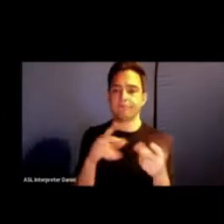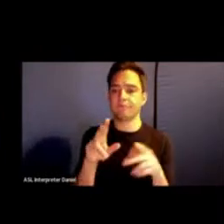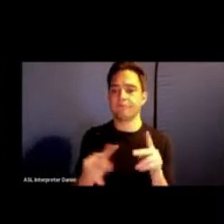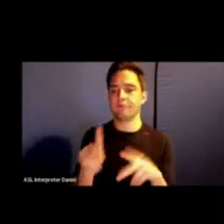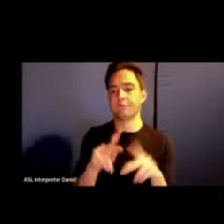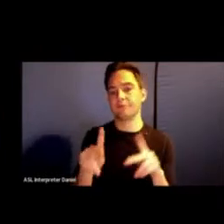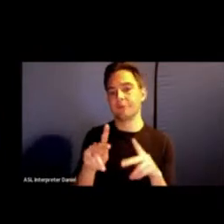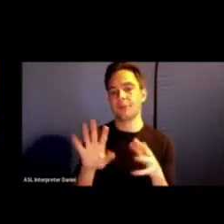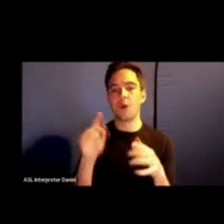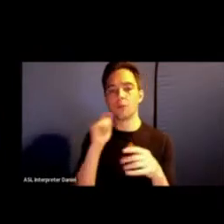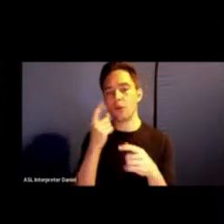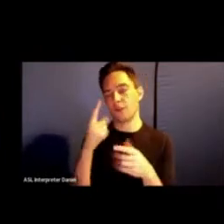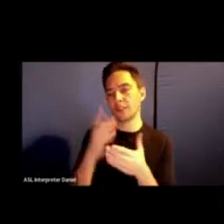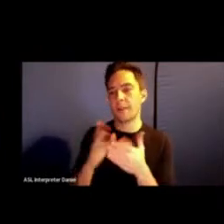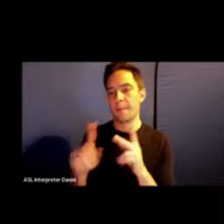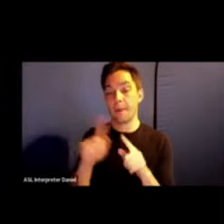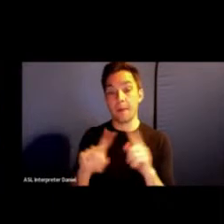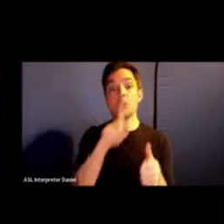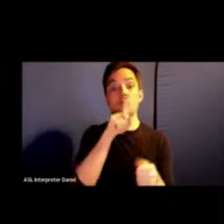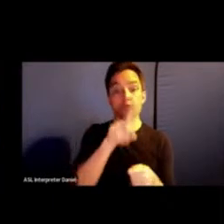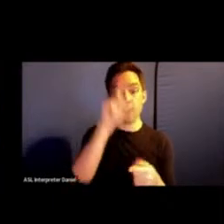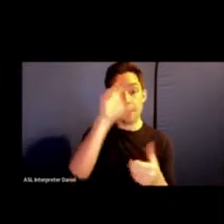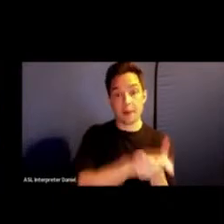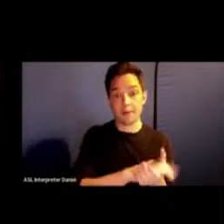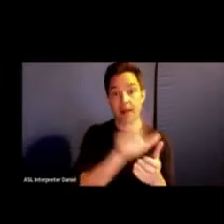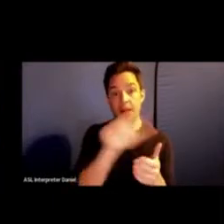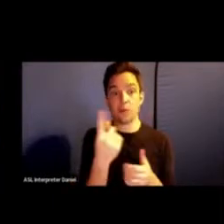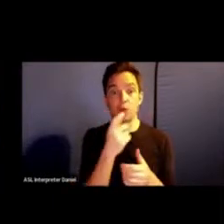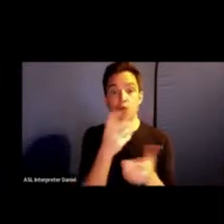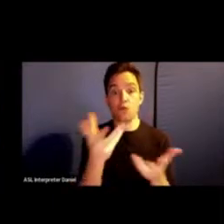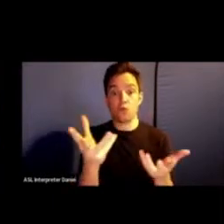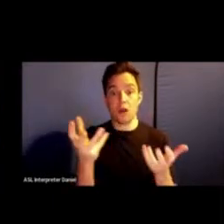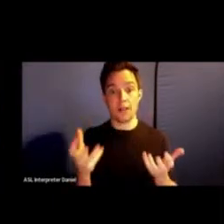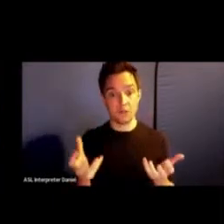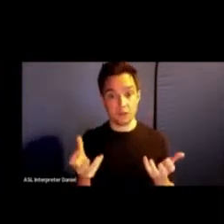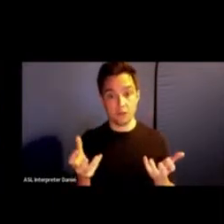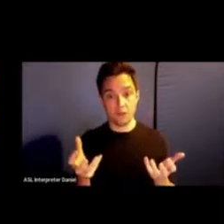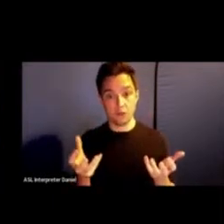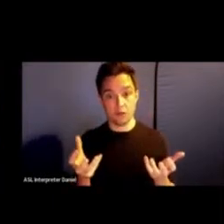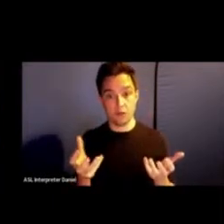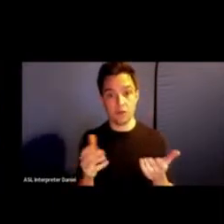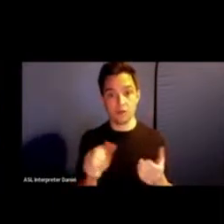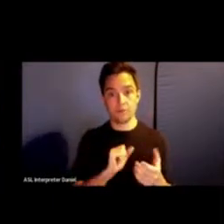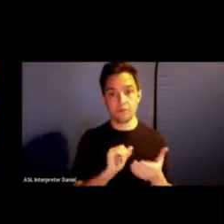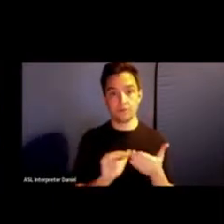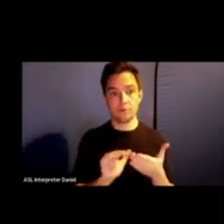people, but a true belief that anyone who wants to, excuse me, given the right supports can